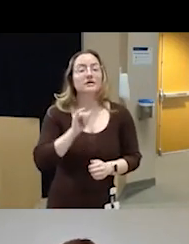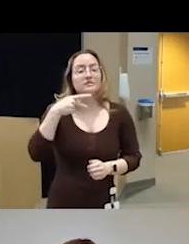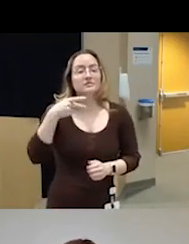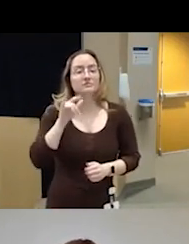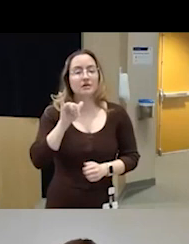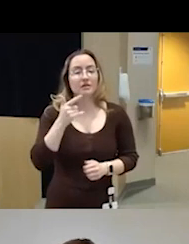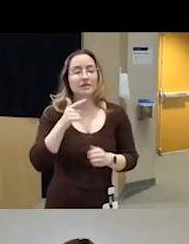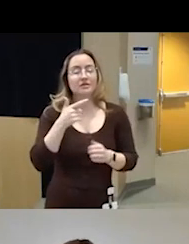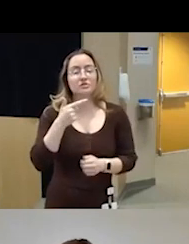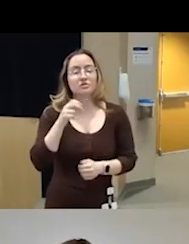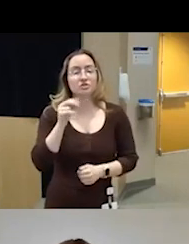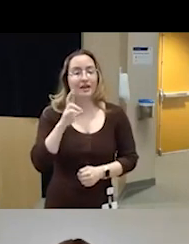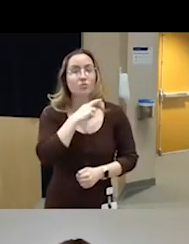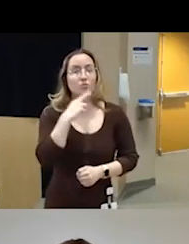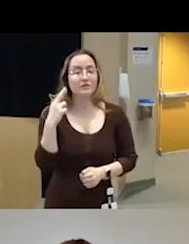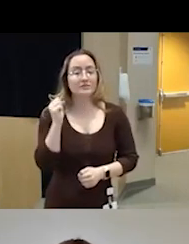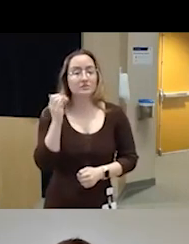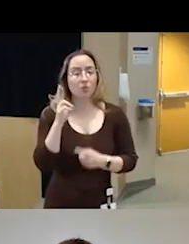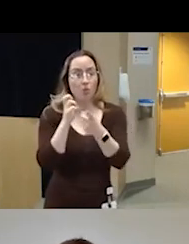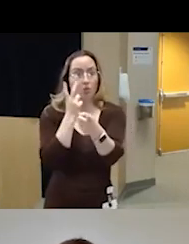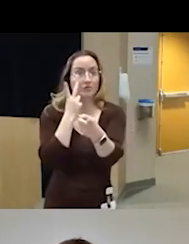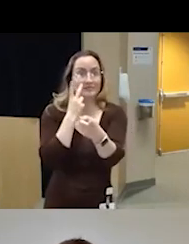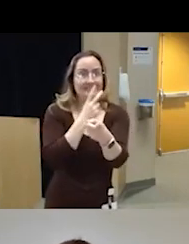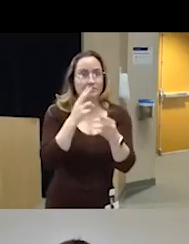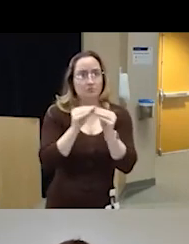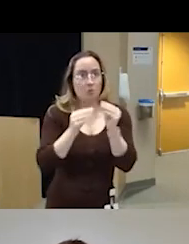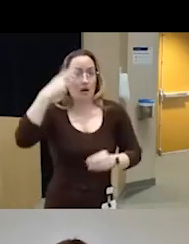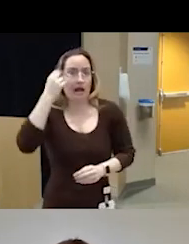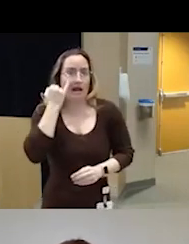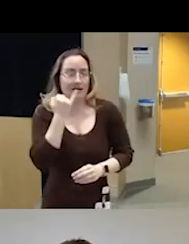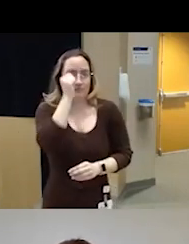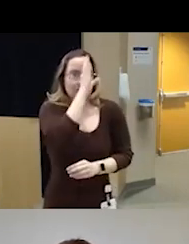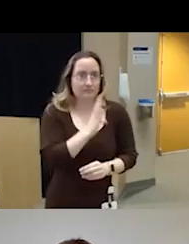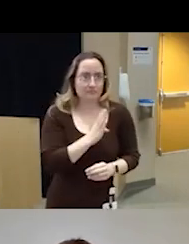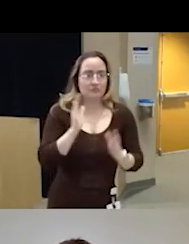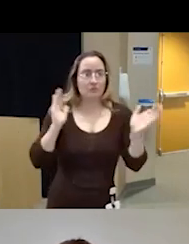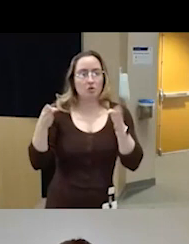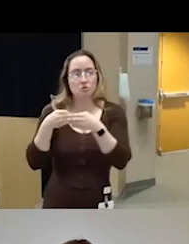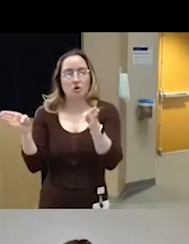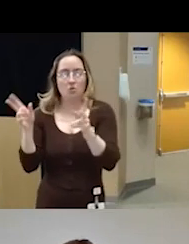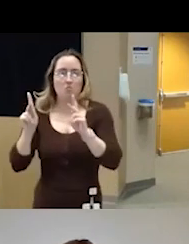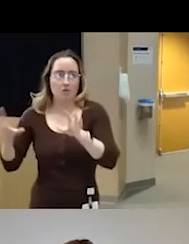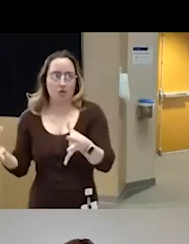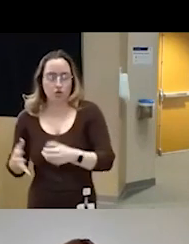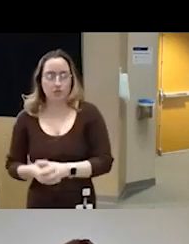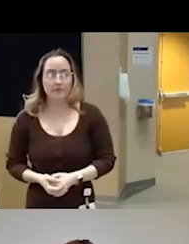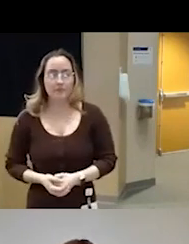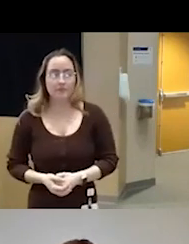obviously higher in people with schizophrenia than in general population. As well as omair.